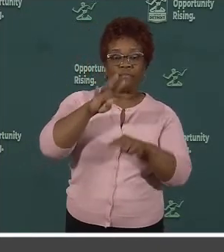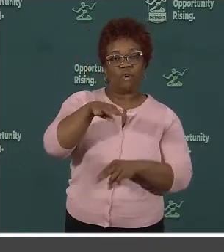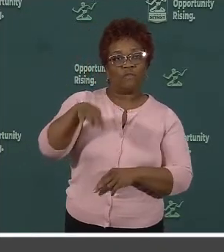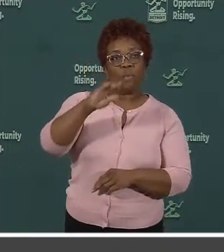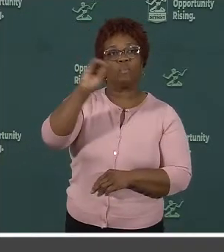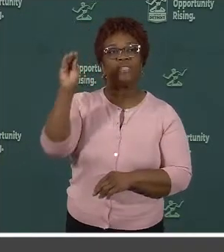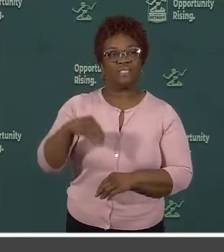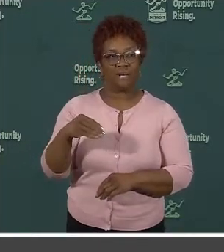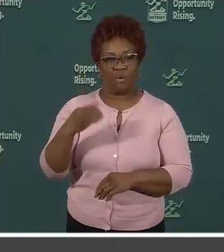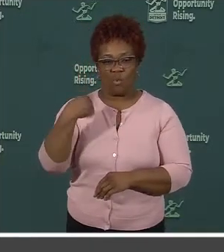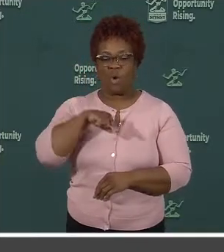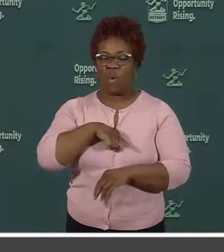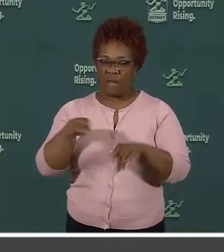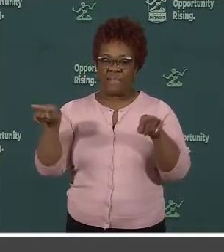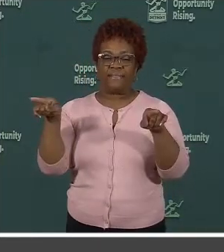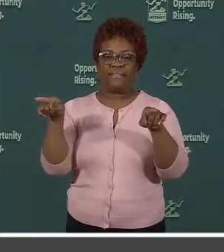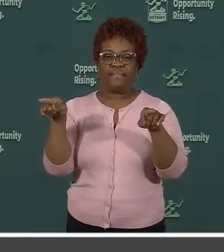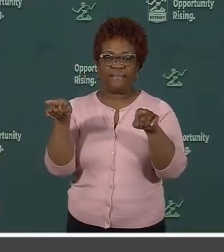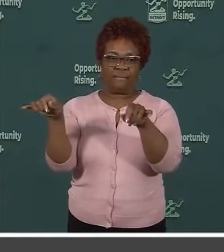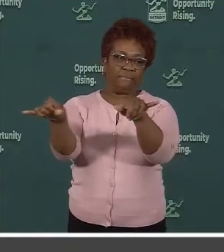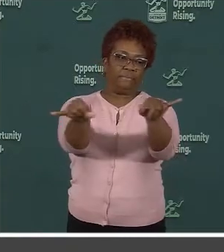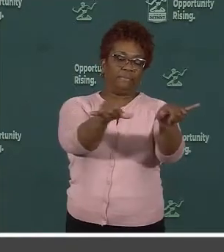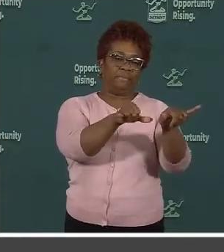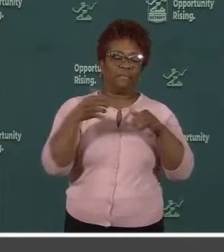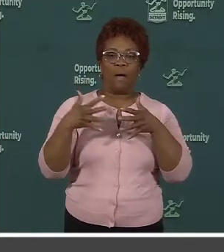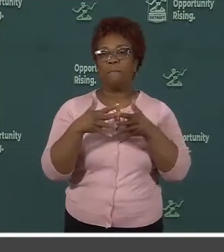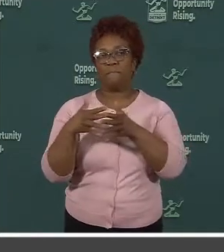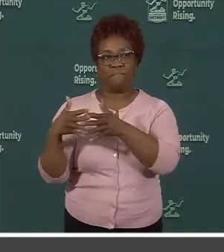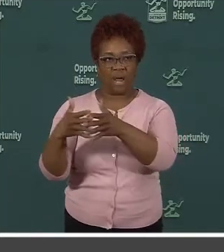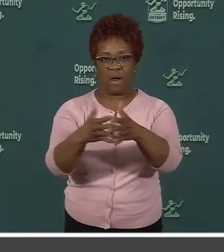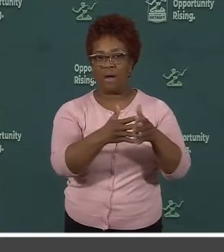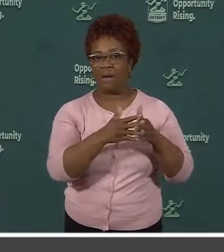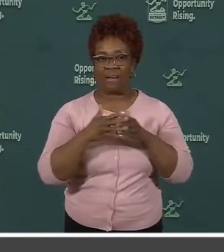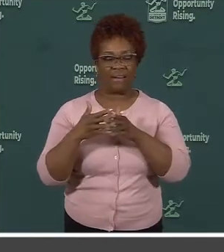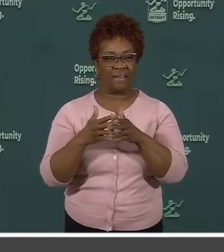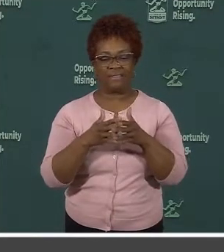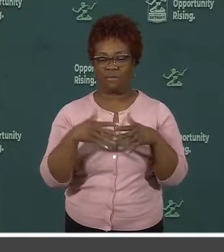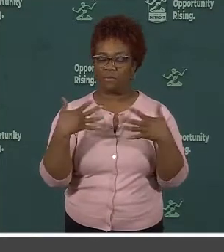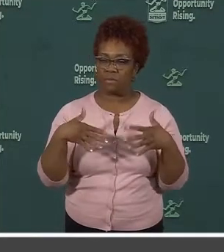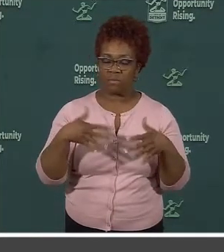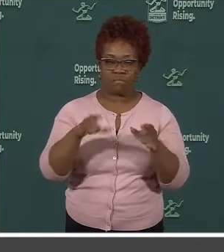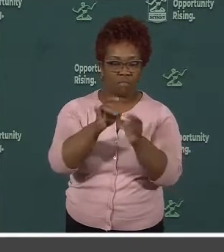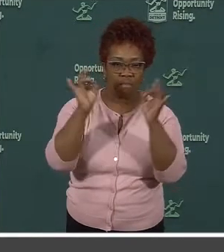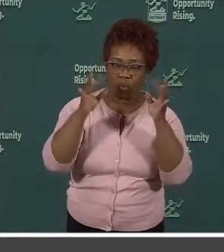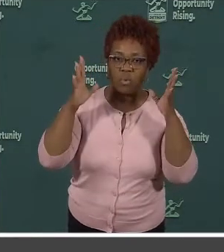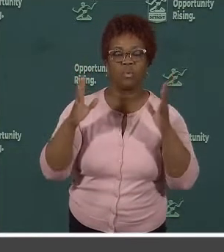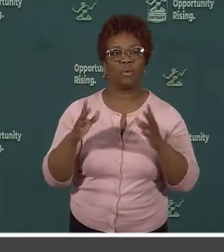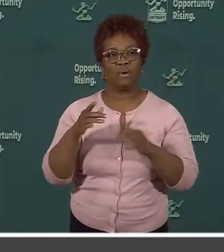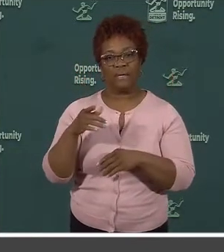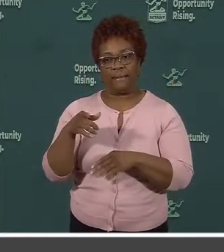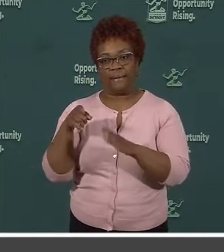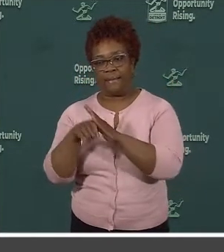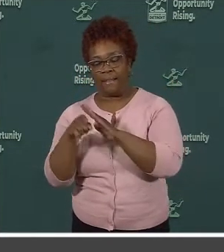OTHER CITY IN AMERICA RECORD HOMICIDES RECORD SHOOTINGS BUT WHEN CHIEF WHITE CAME IN JUNE